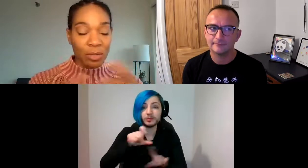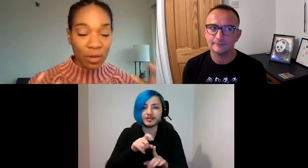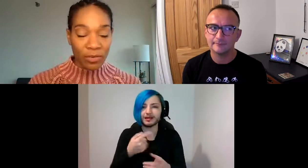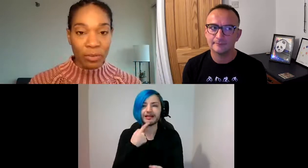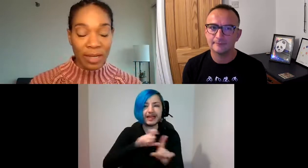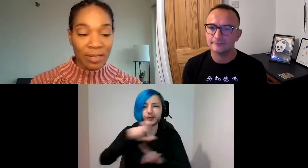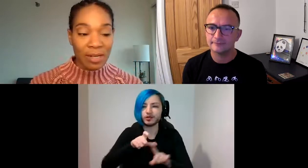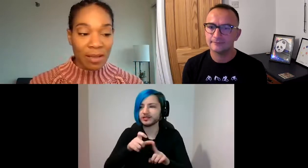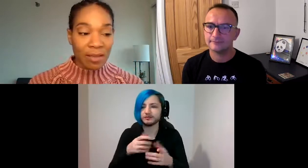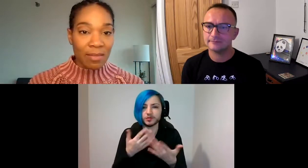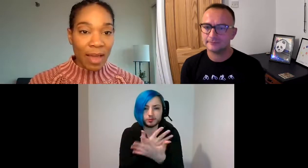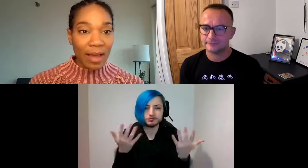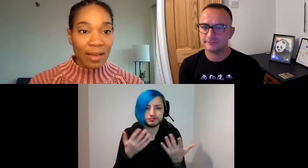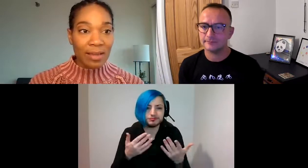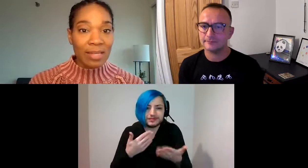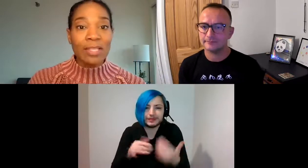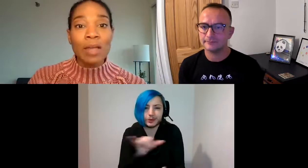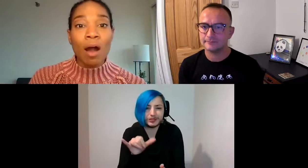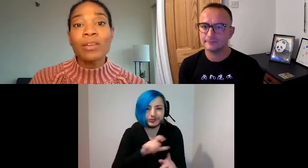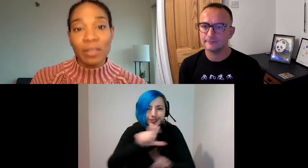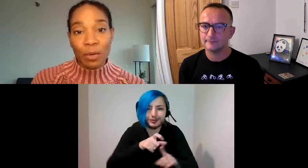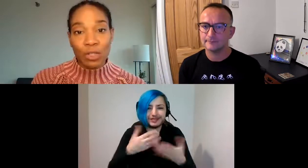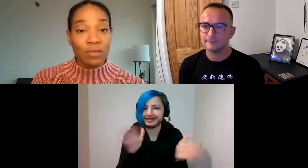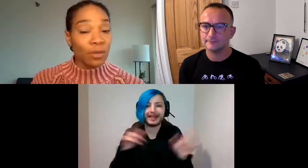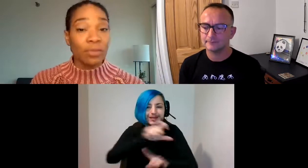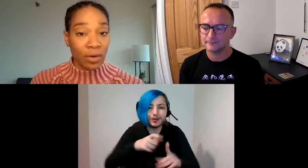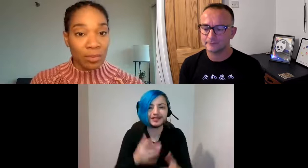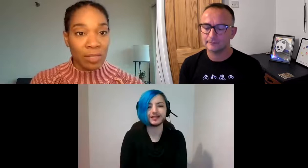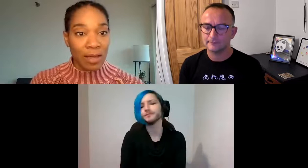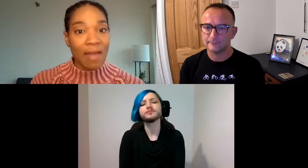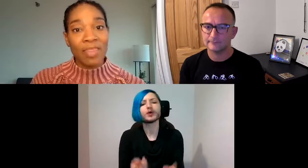This analogy is I think helpful. When we talk about_the word queer.